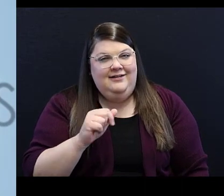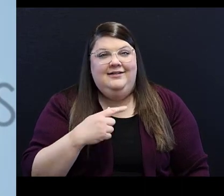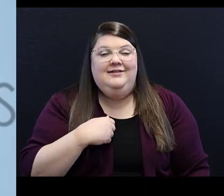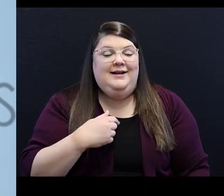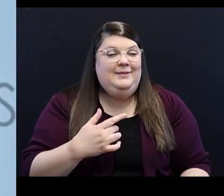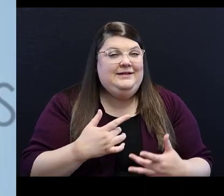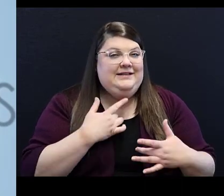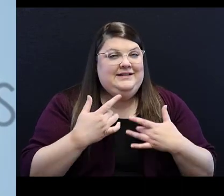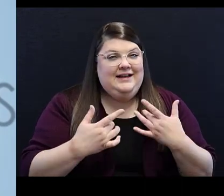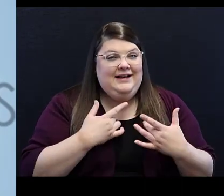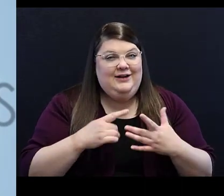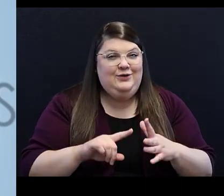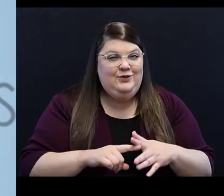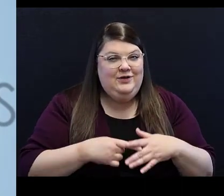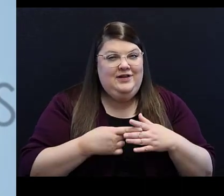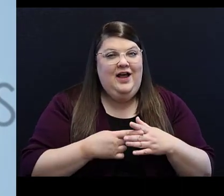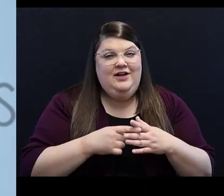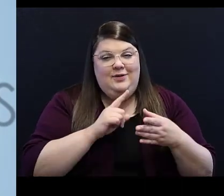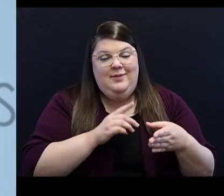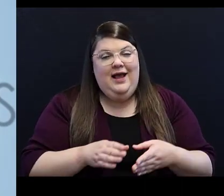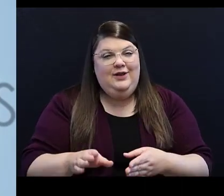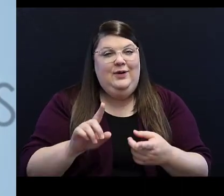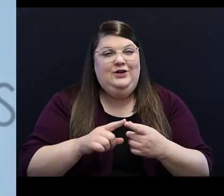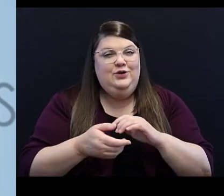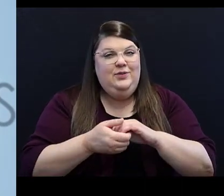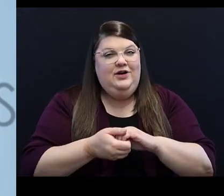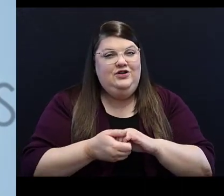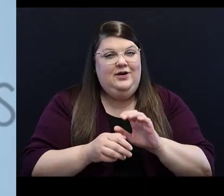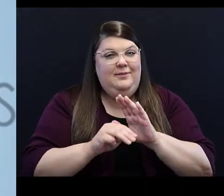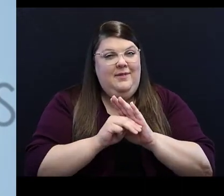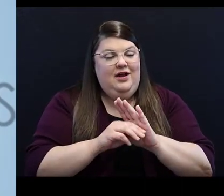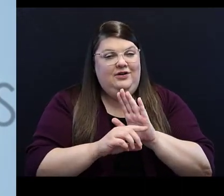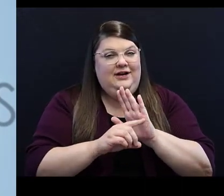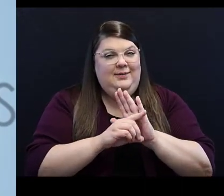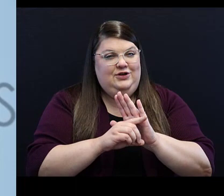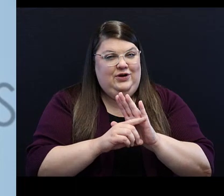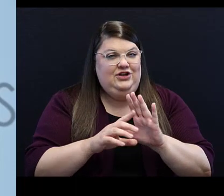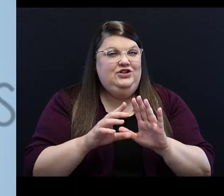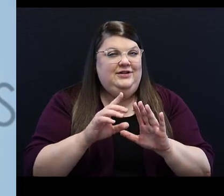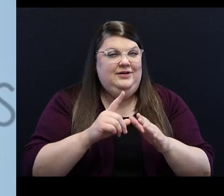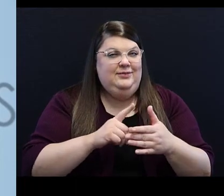I am excited to launch the Pathways to Partnerships Innovative Model Demonstration Project.